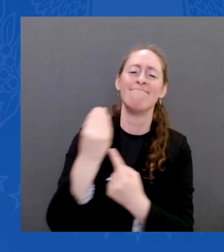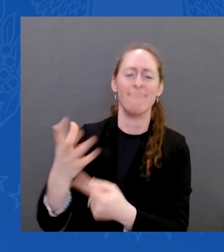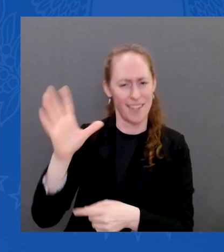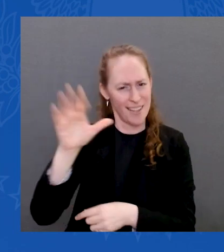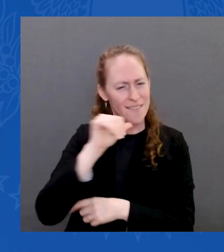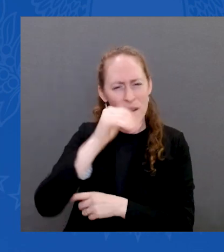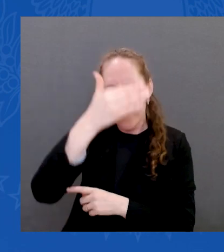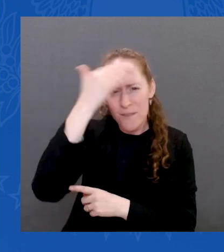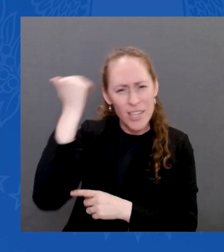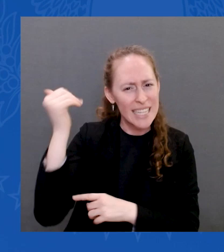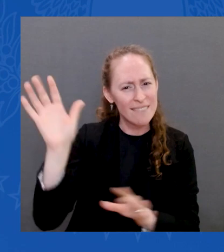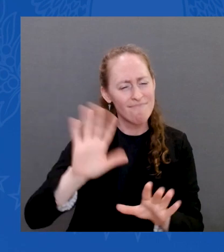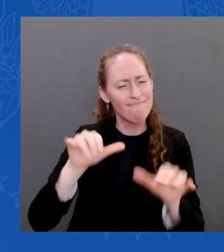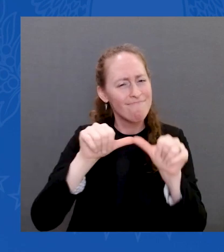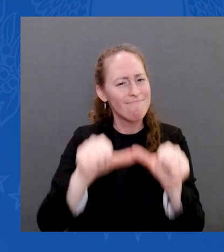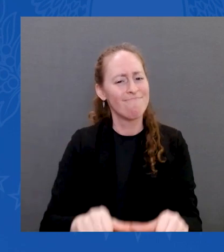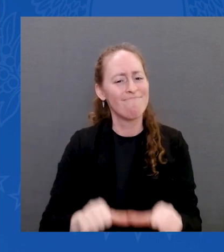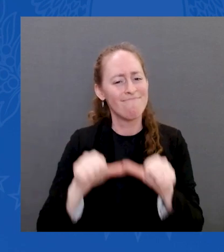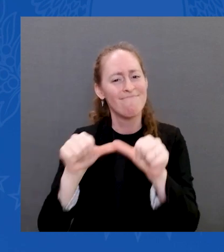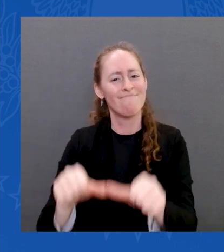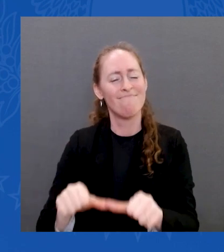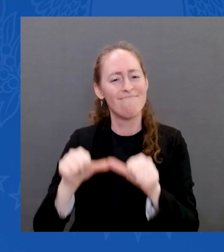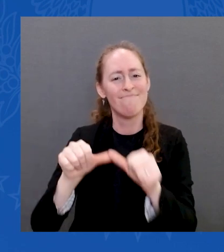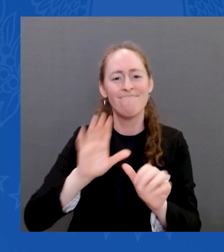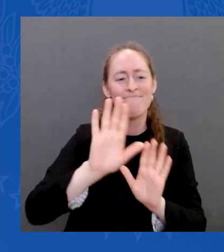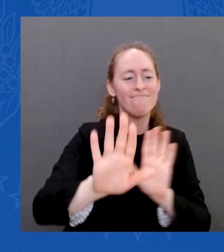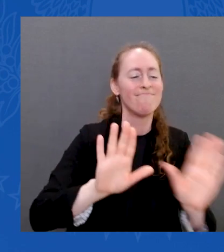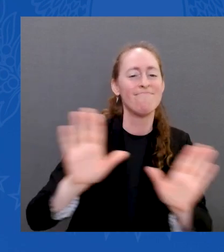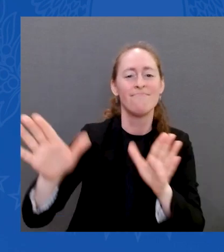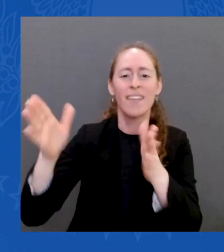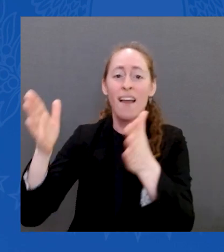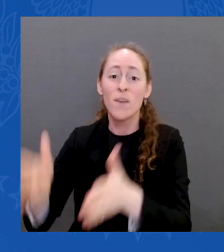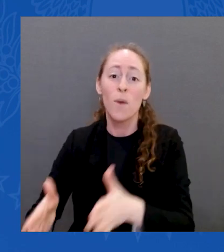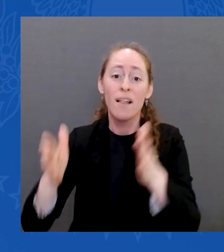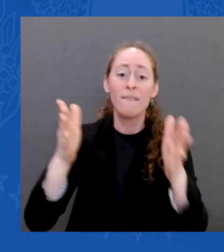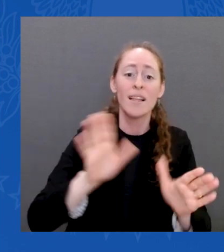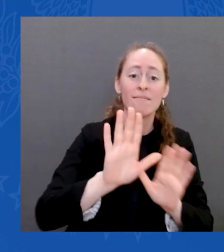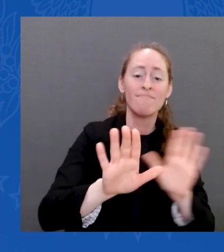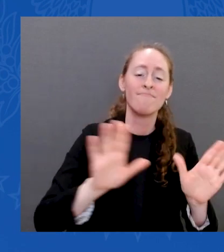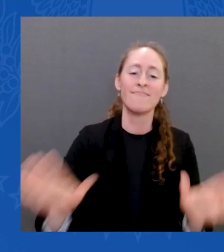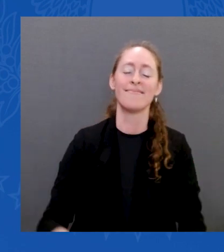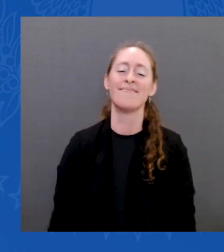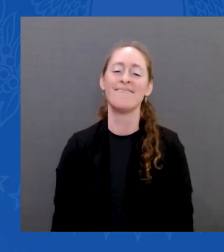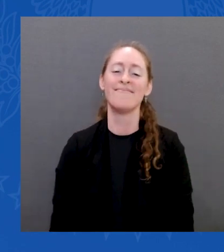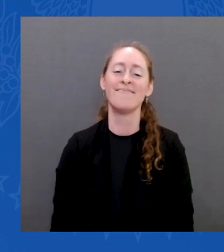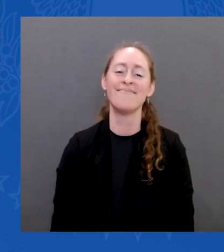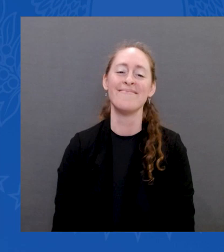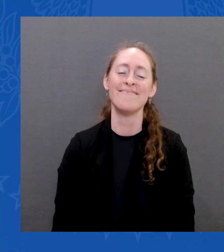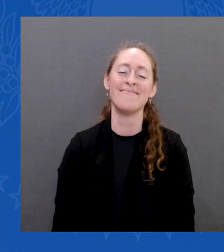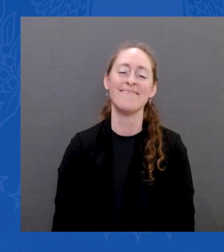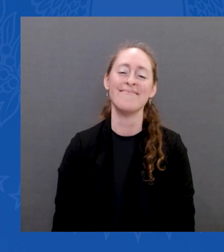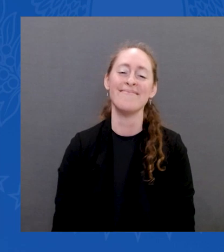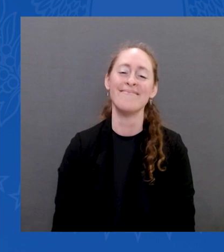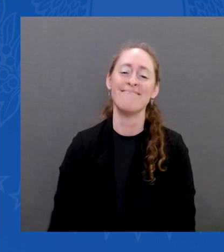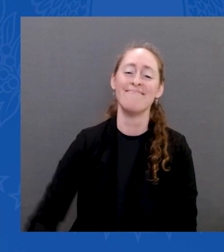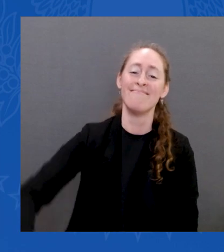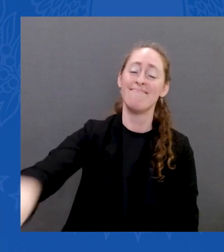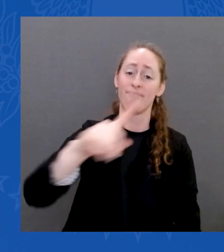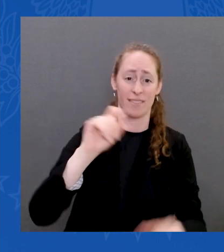the lives -- now I'm getting emotional -- the lives you change go on to change the world.